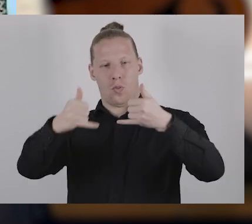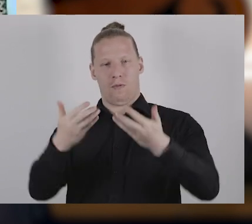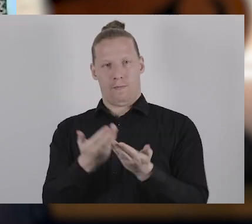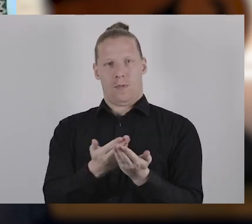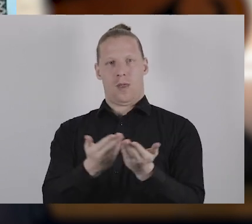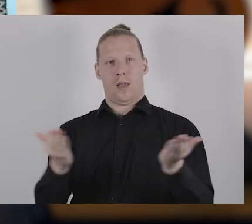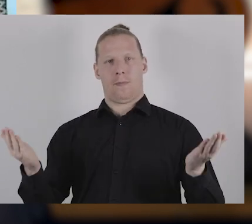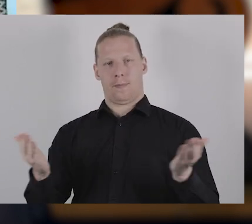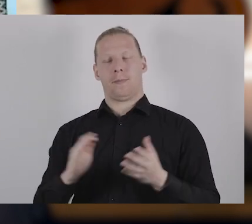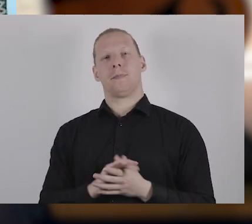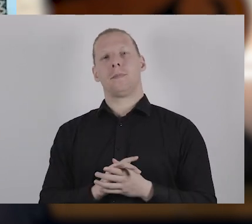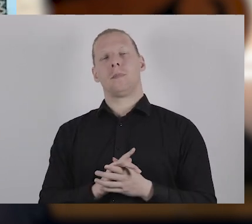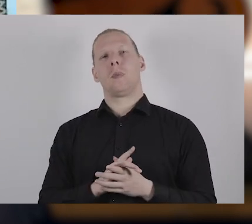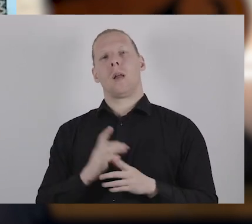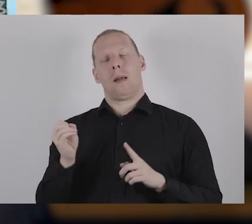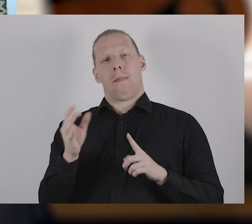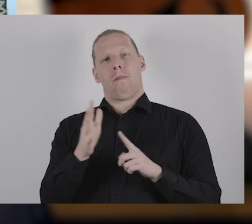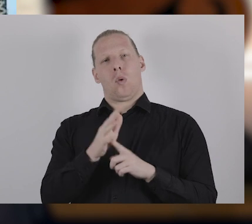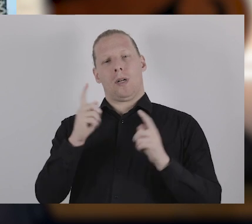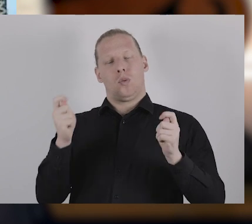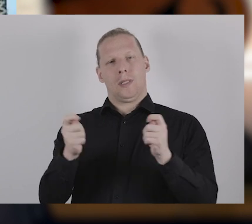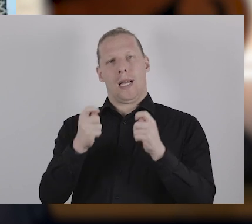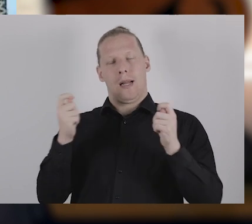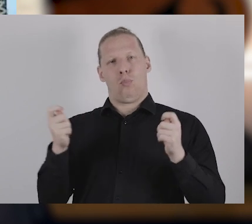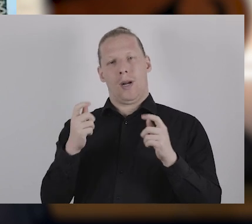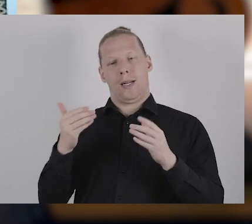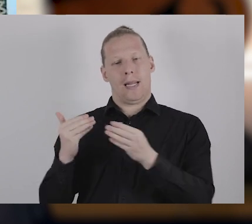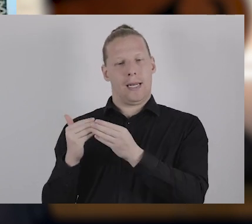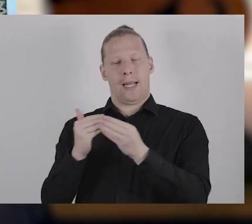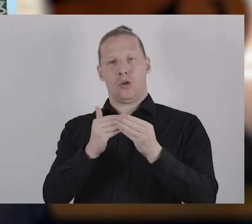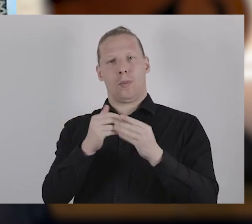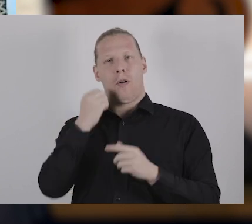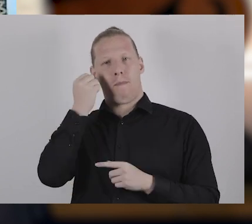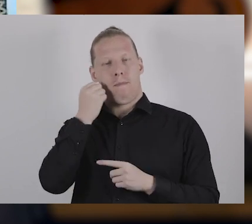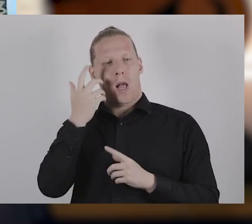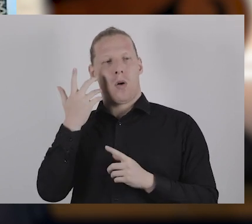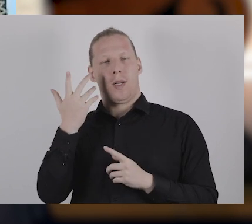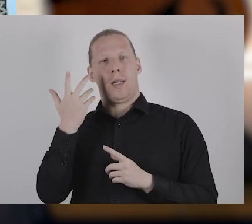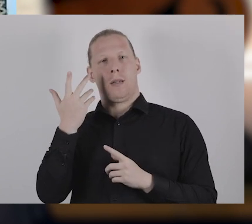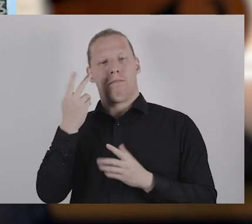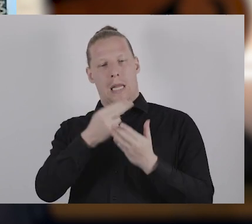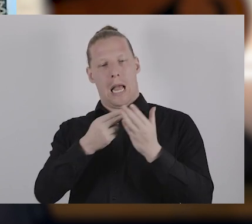As well as celebrating the artistic achievement and outstanding commitment of our leaders in ngā toi Māori,